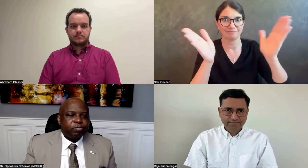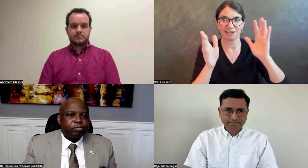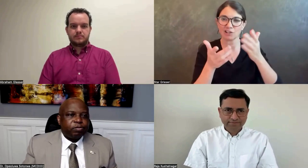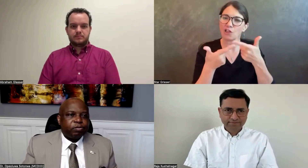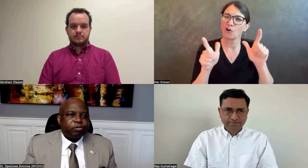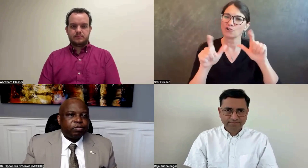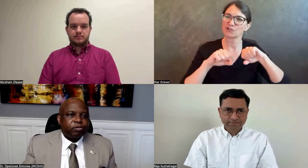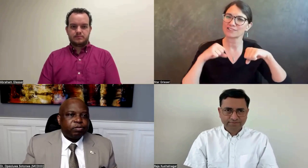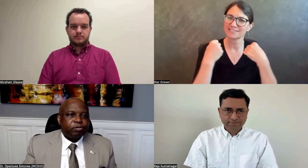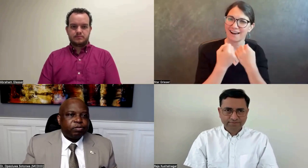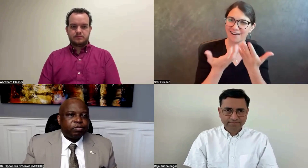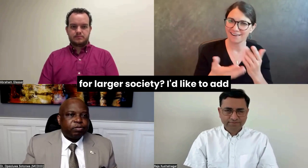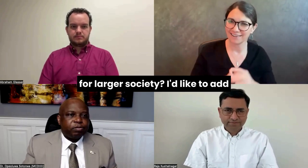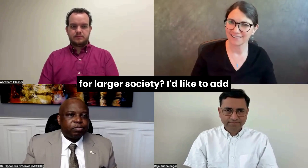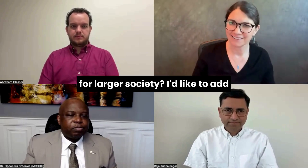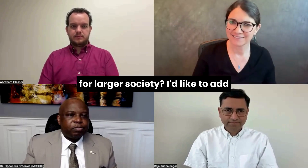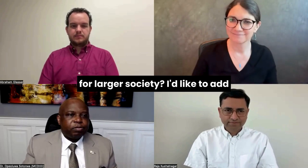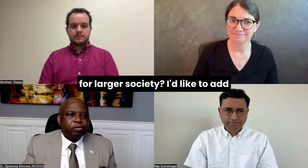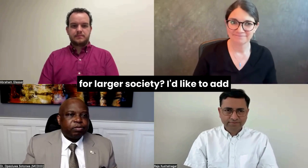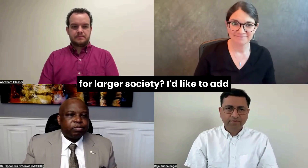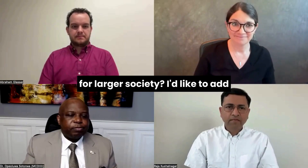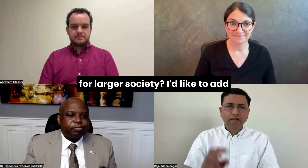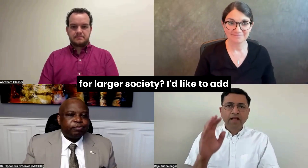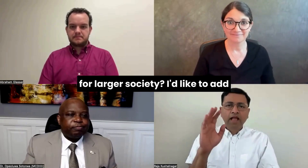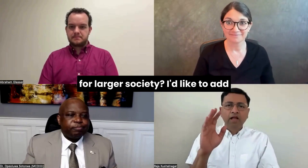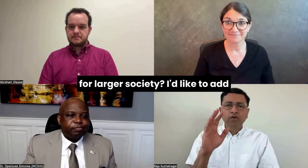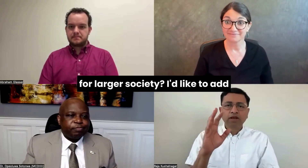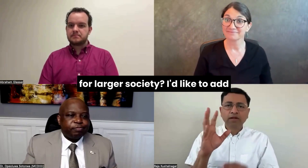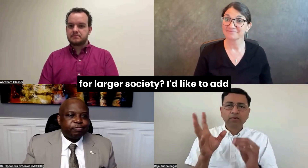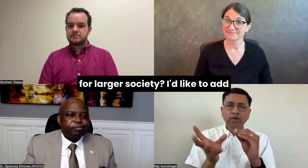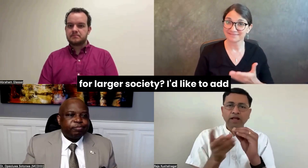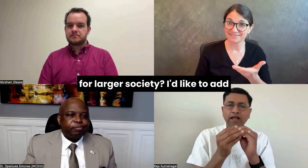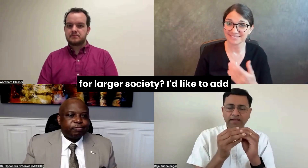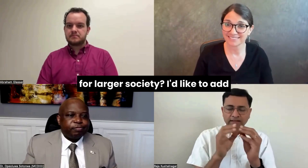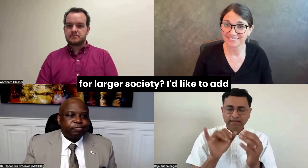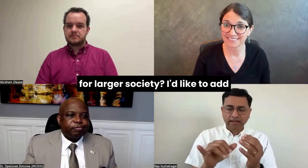for larger society? I'd like to add